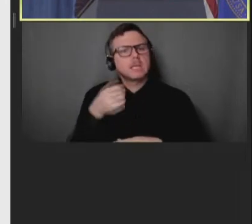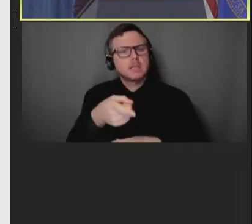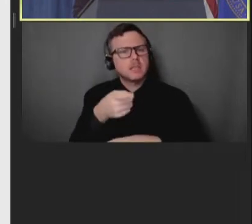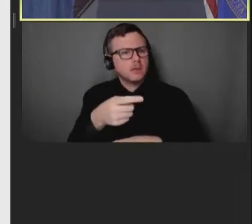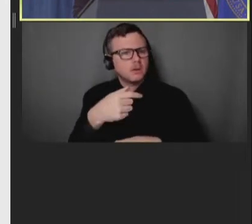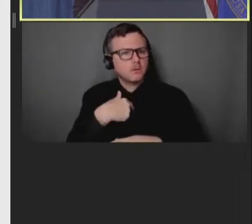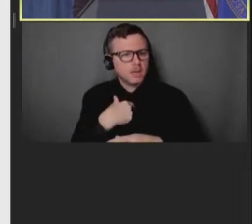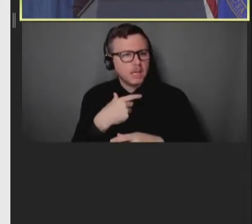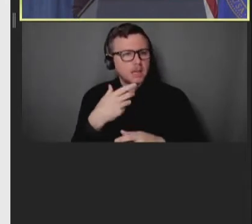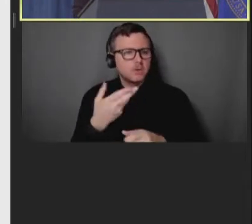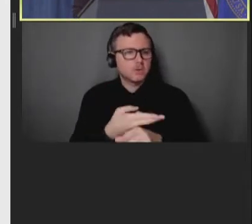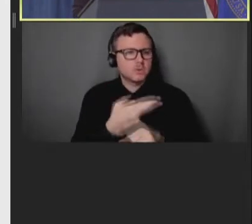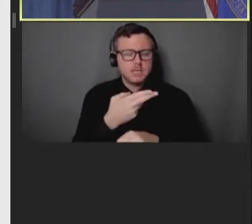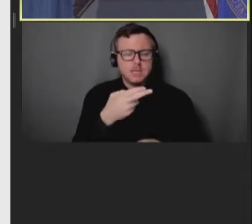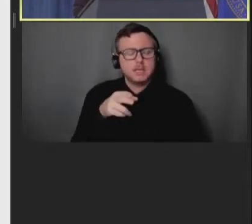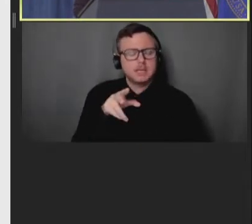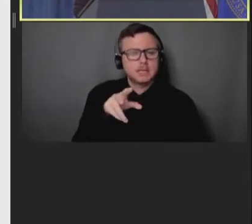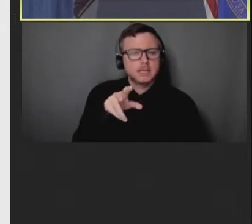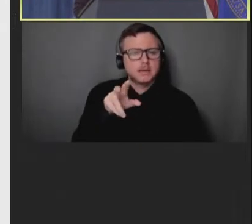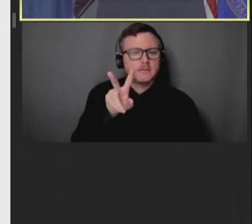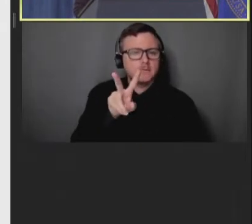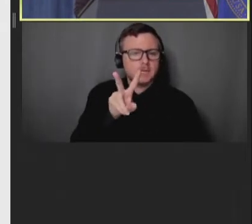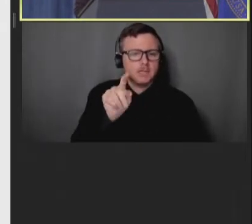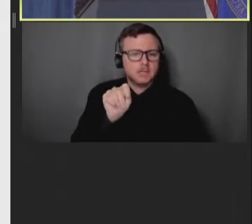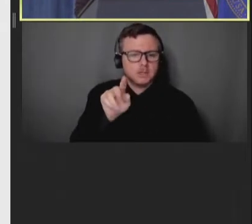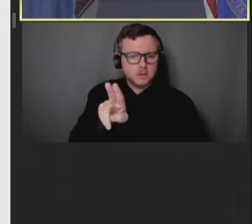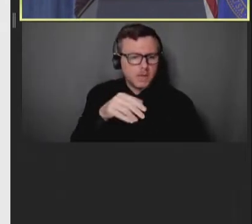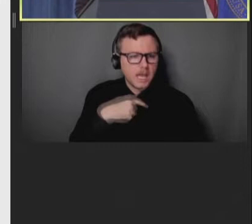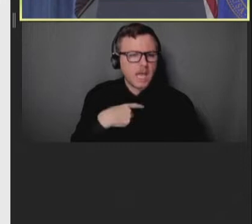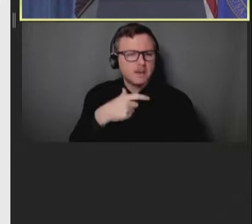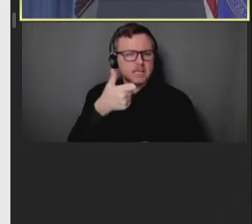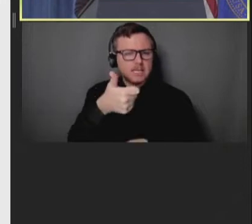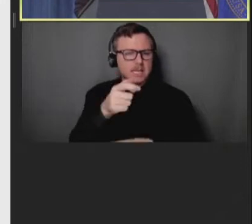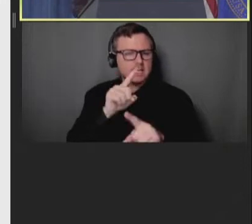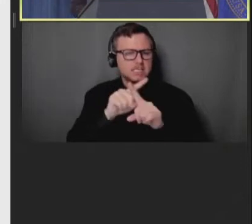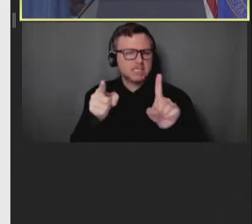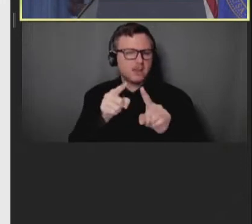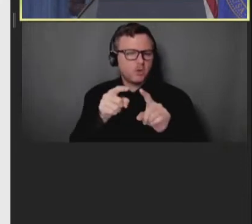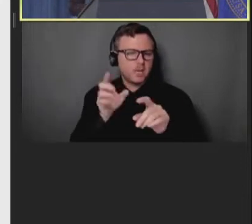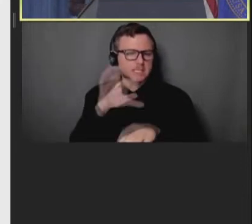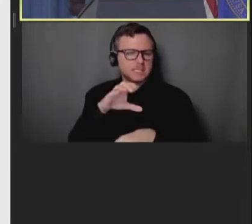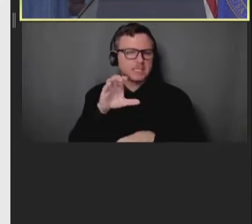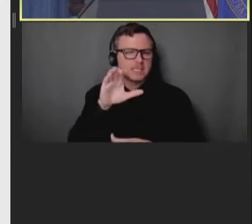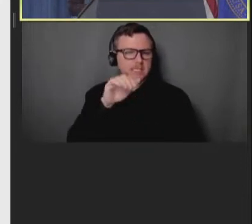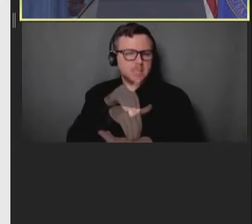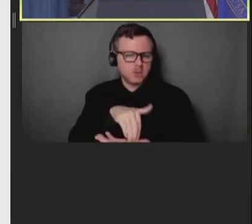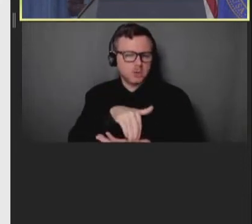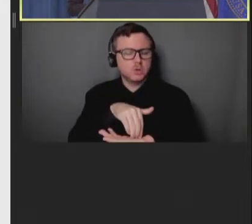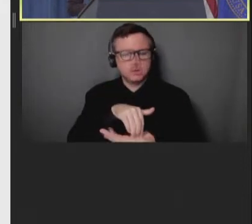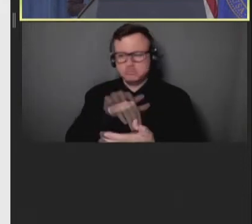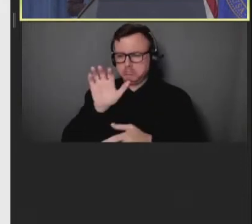so this was a study that was done in ten centers across the U.S., with preexisting contracts for